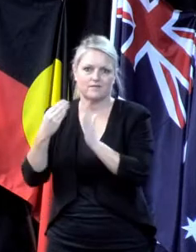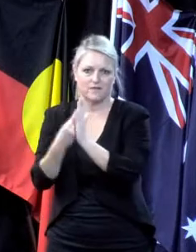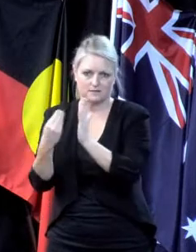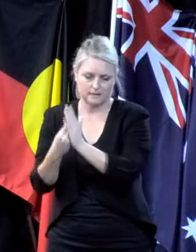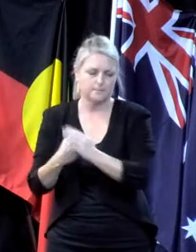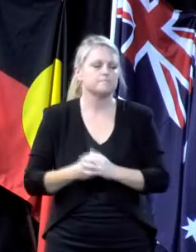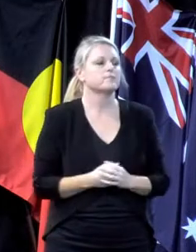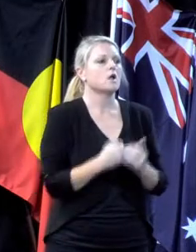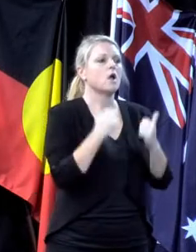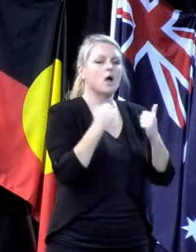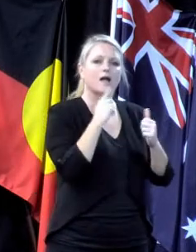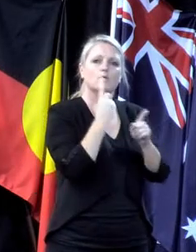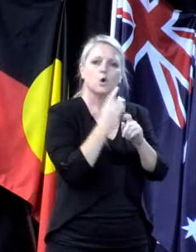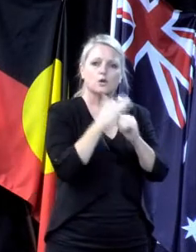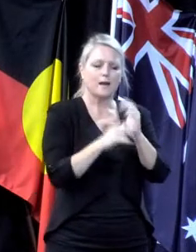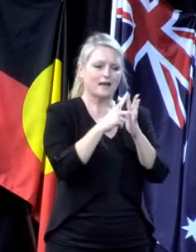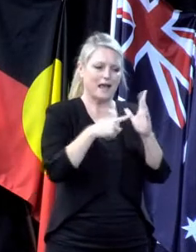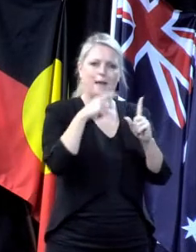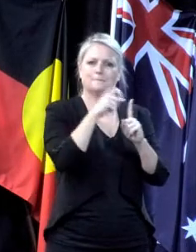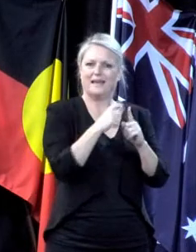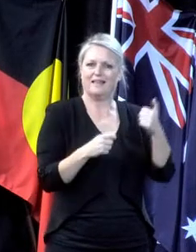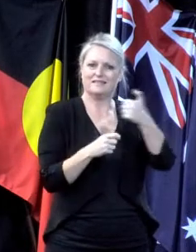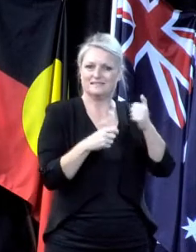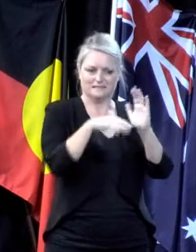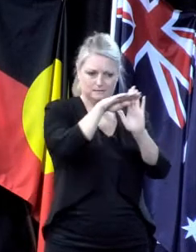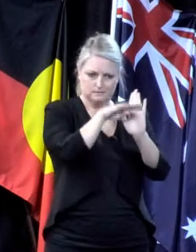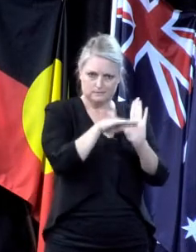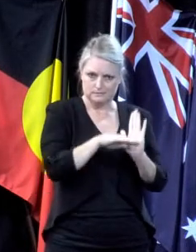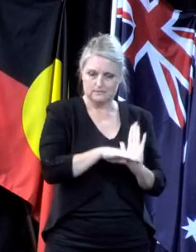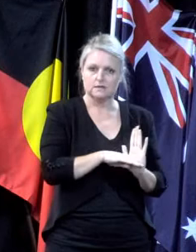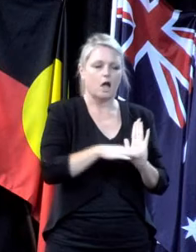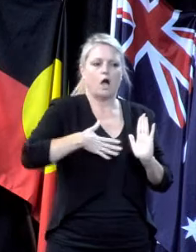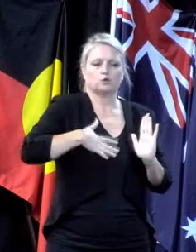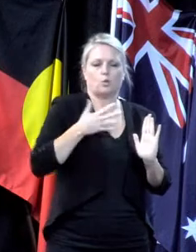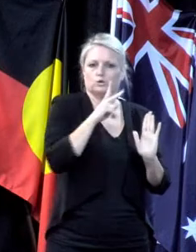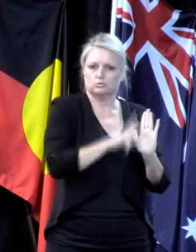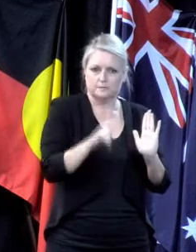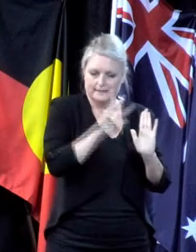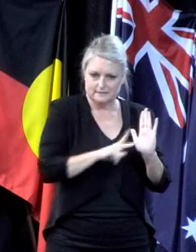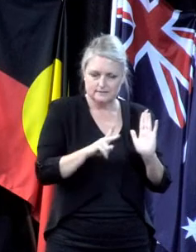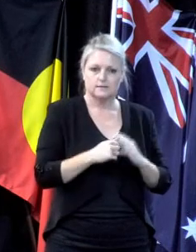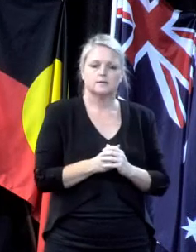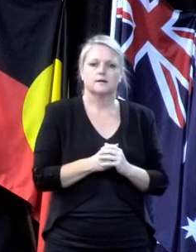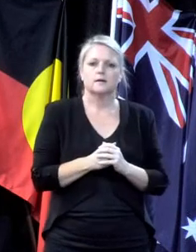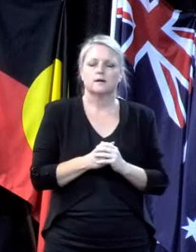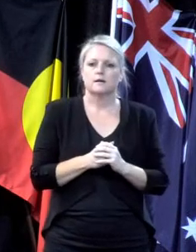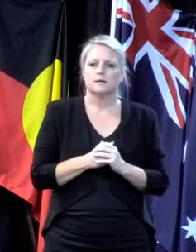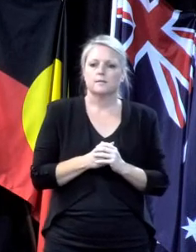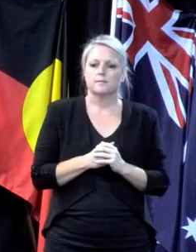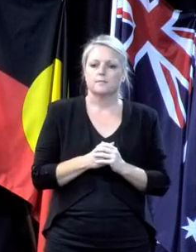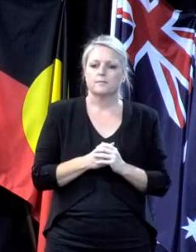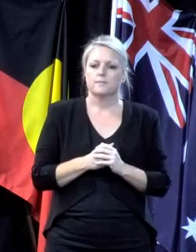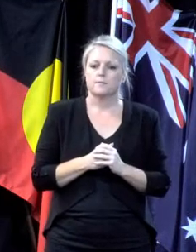We don’t want to double up on that but can I just ask this, Ms Swancutt.